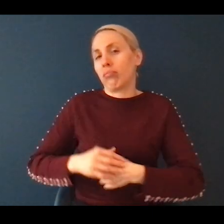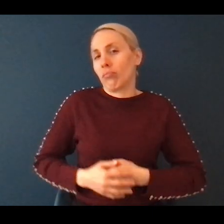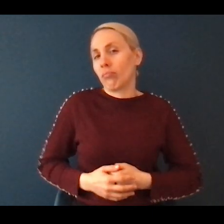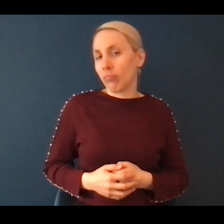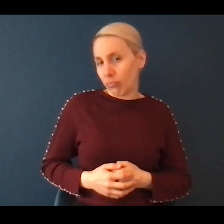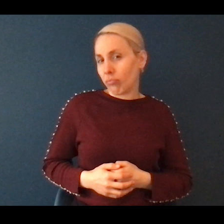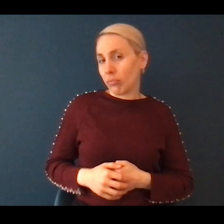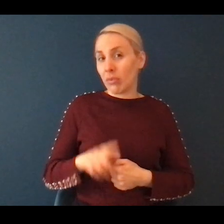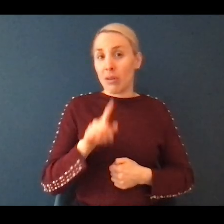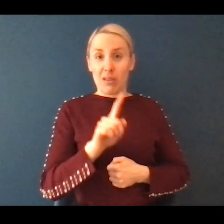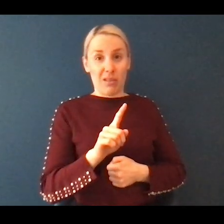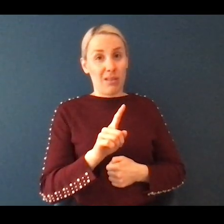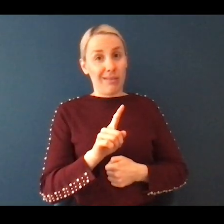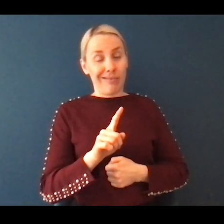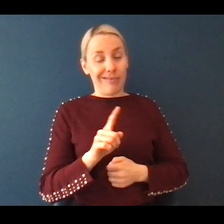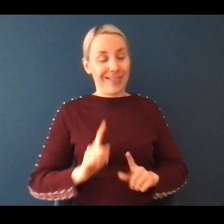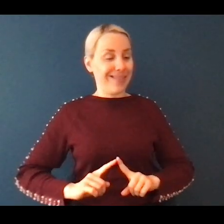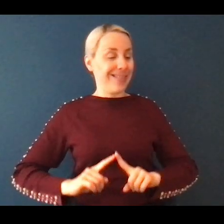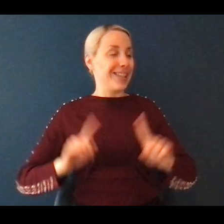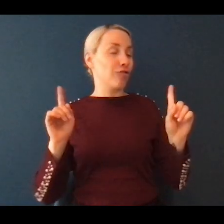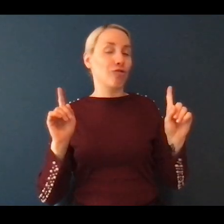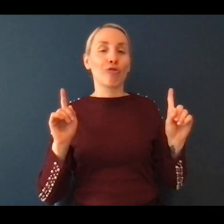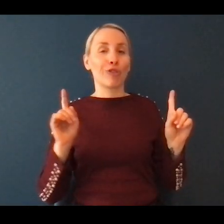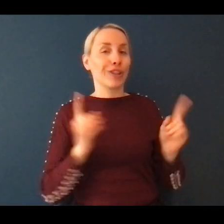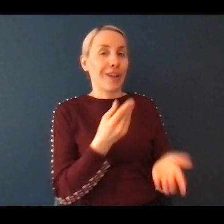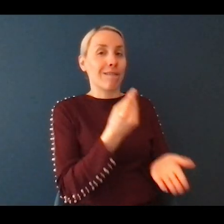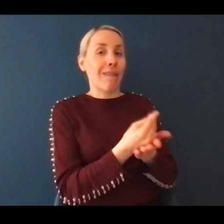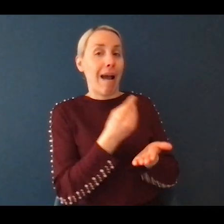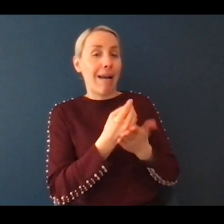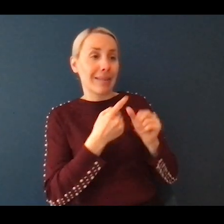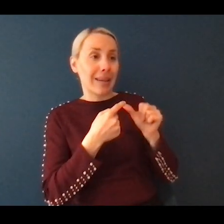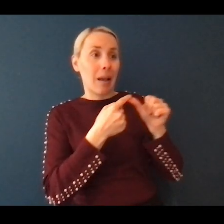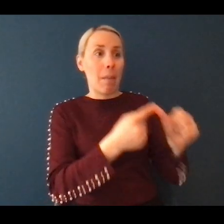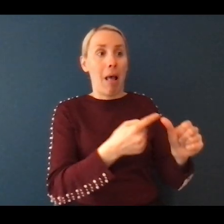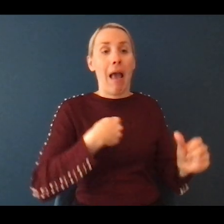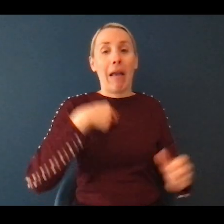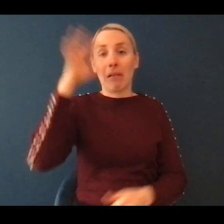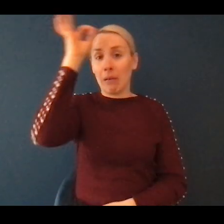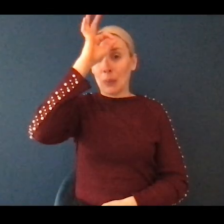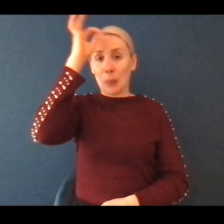know for funding applying for funding was a very new thing for me and in a way you know